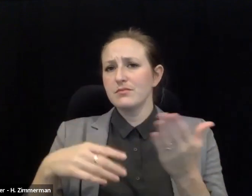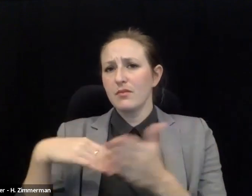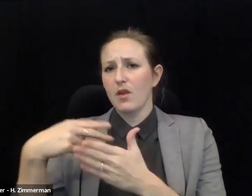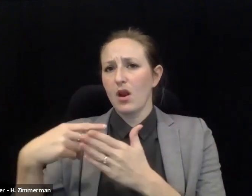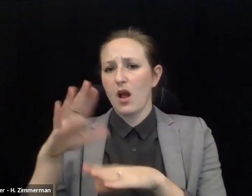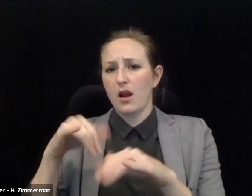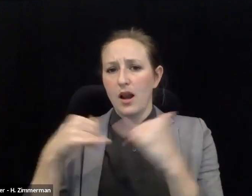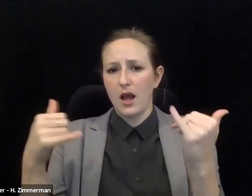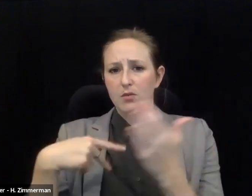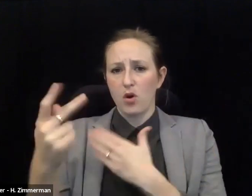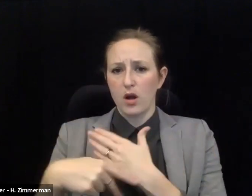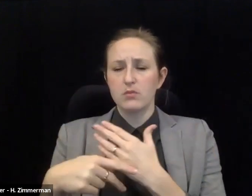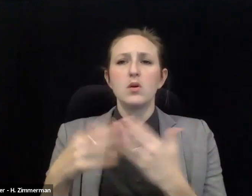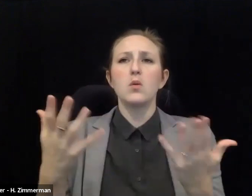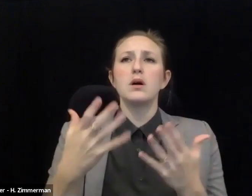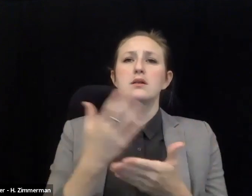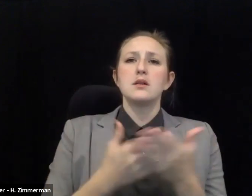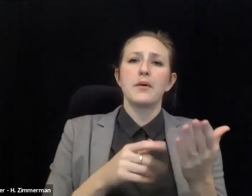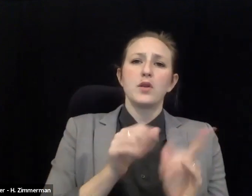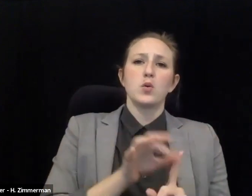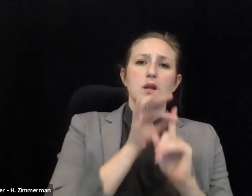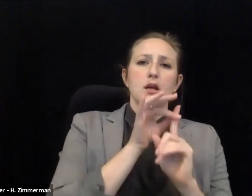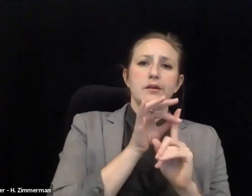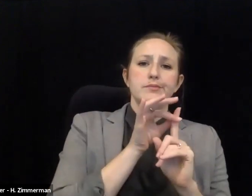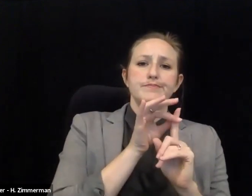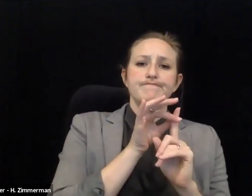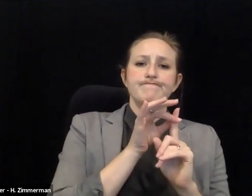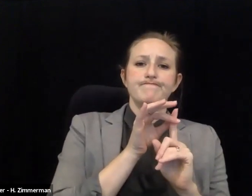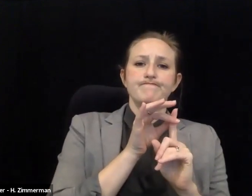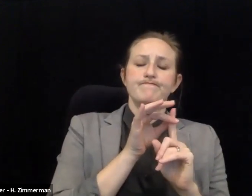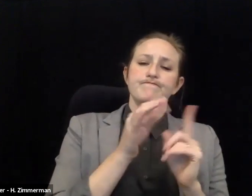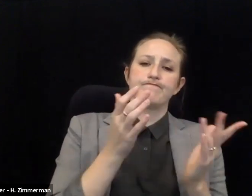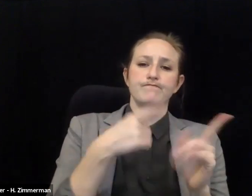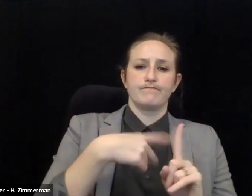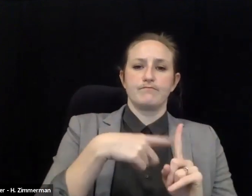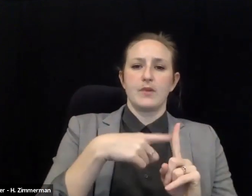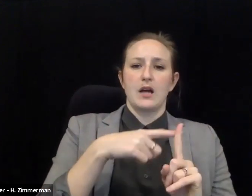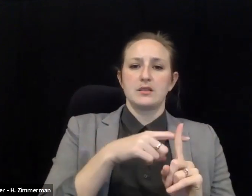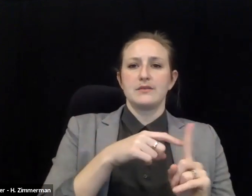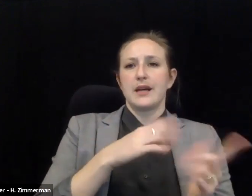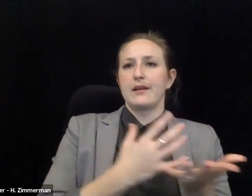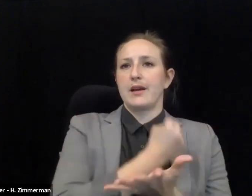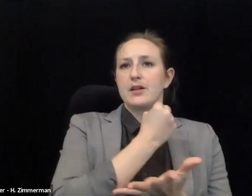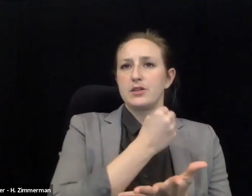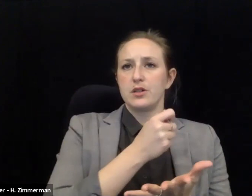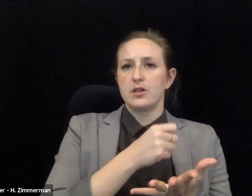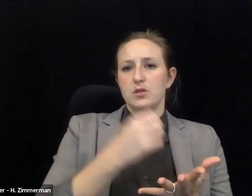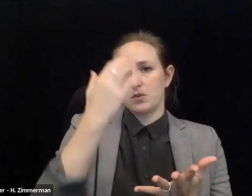unique advantages that you perceive even before the pandemic started with offering international virtual exchange programs.